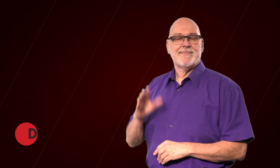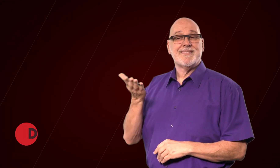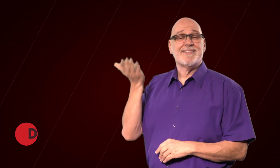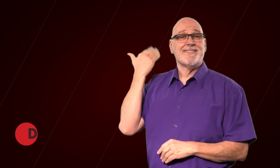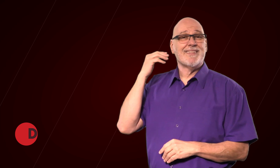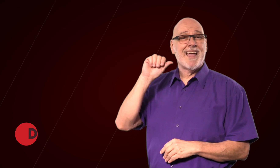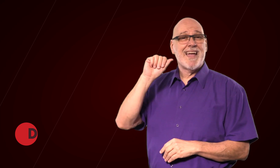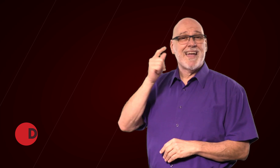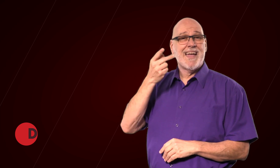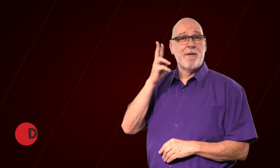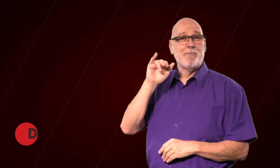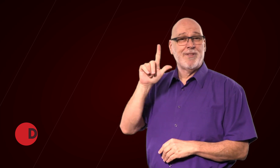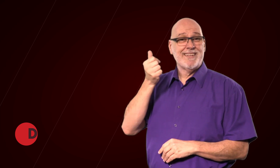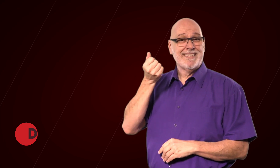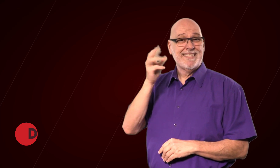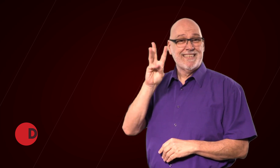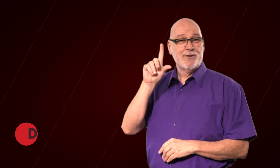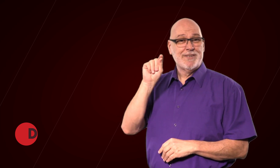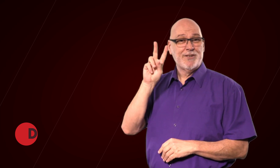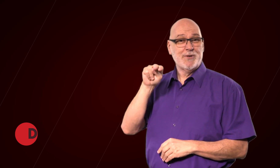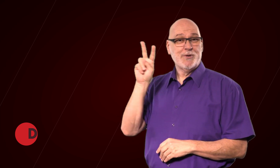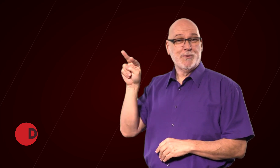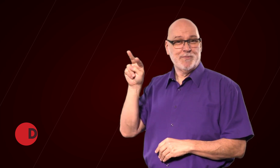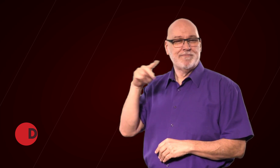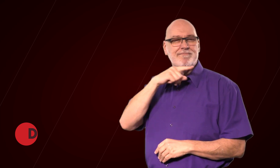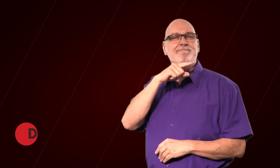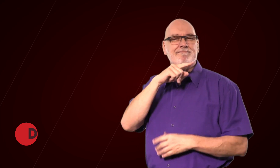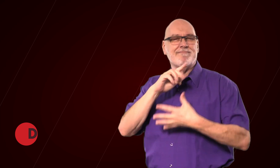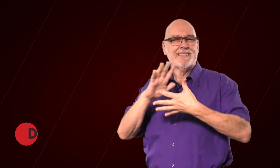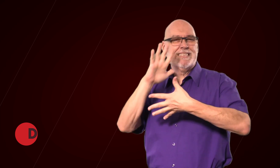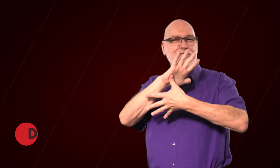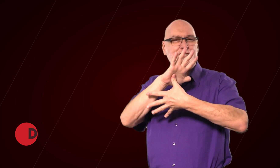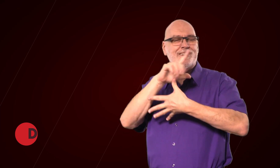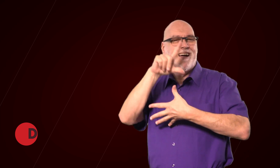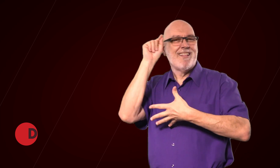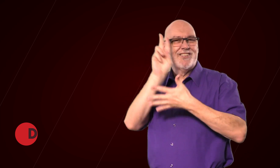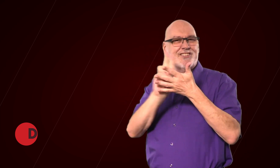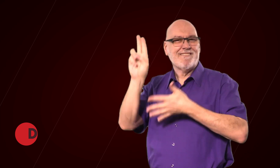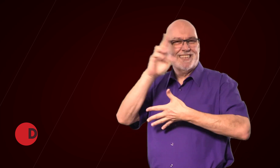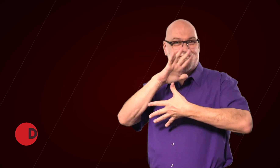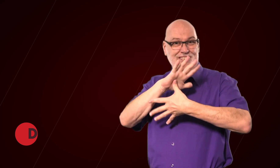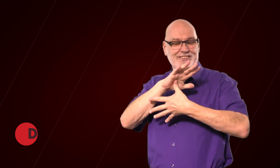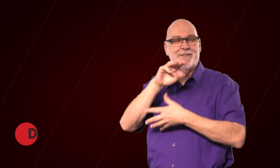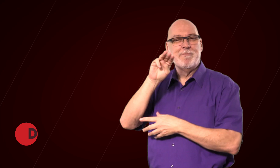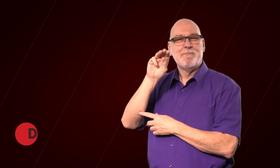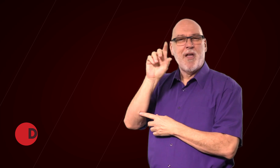[Anselmo]: On April 16, 2022, a Gallaudet University senior,